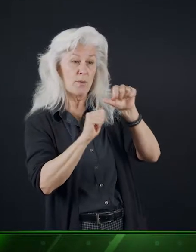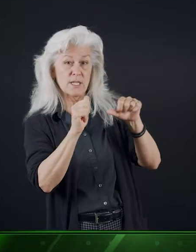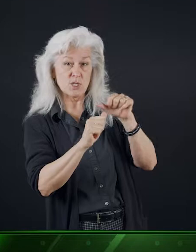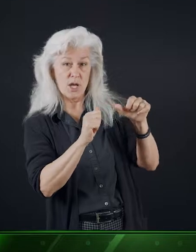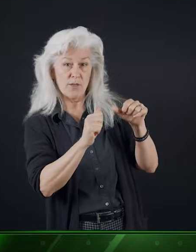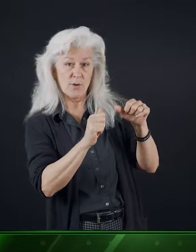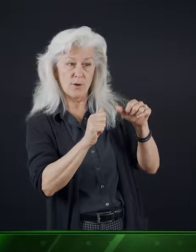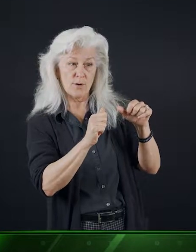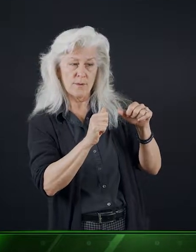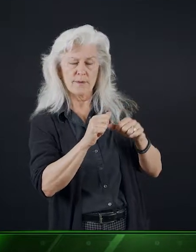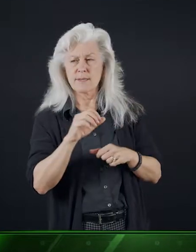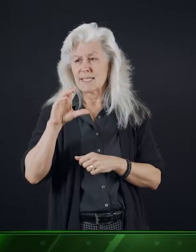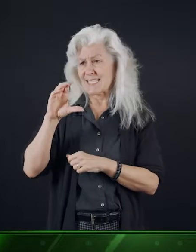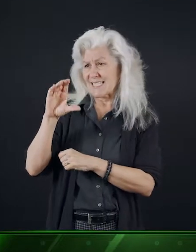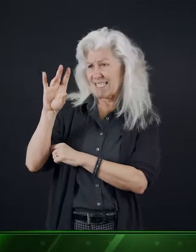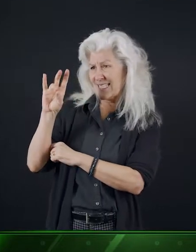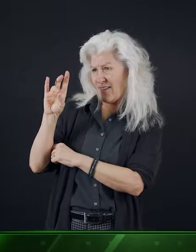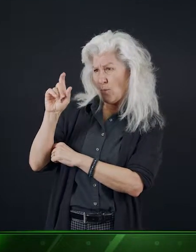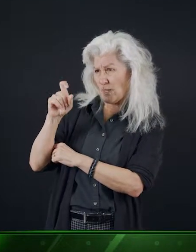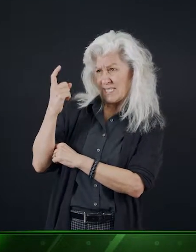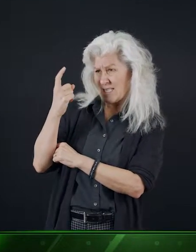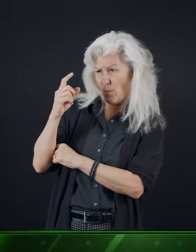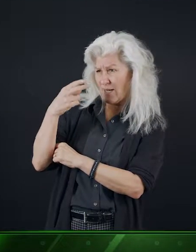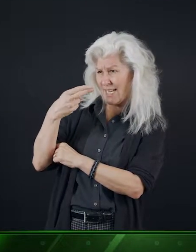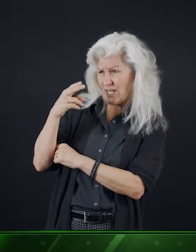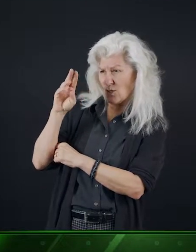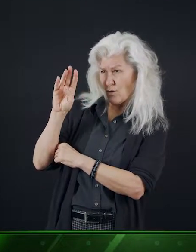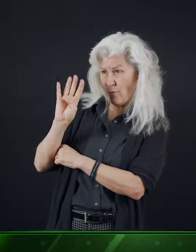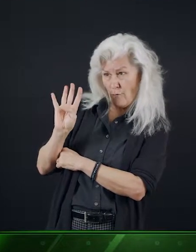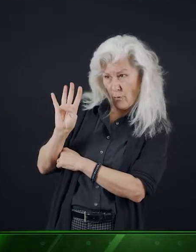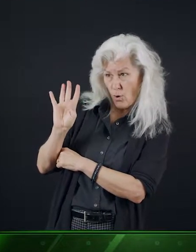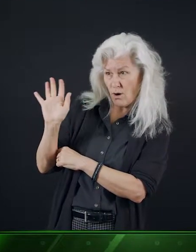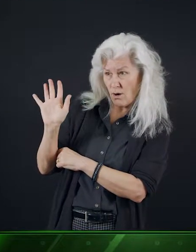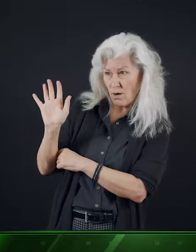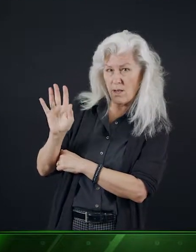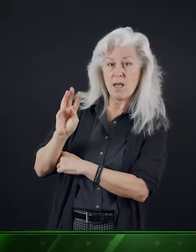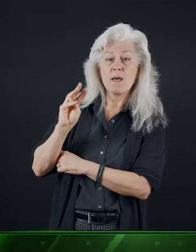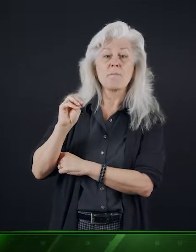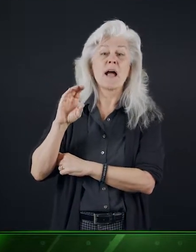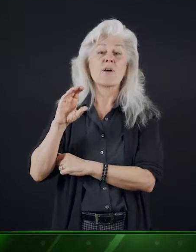Which is C7, so we need on H4 for question two. The Minecraft experience